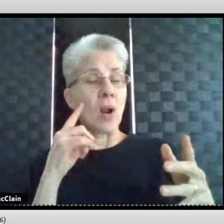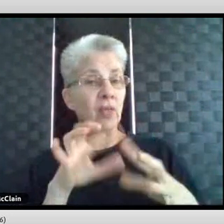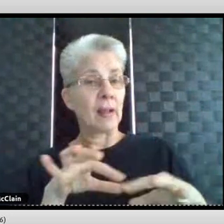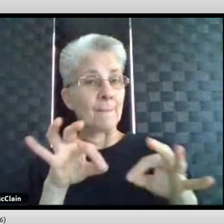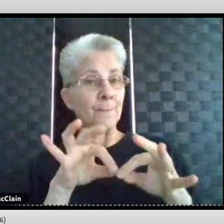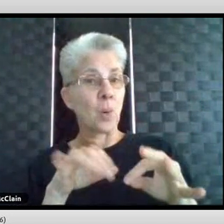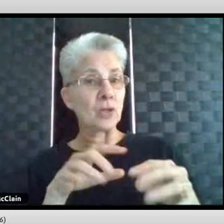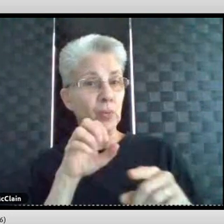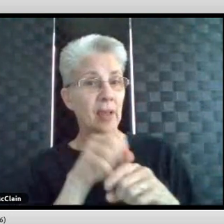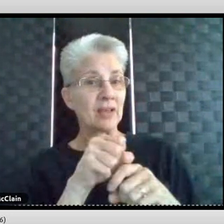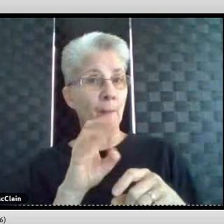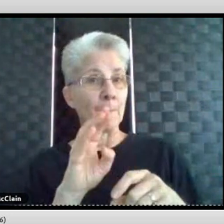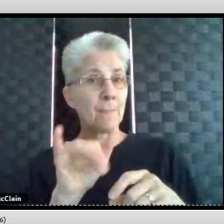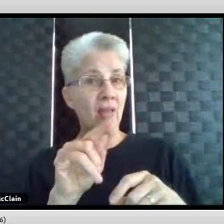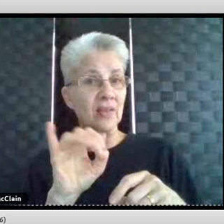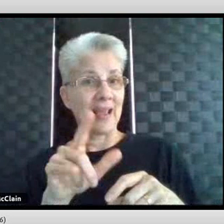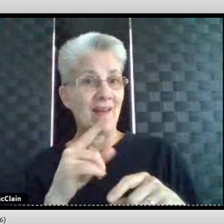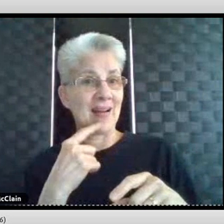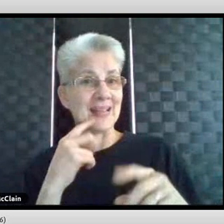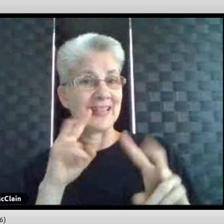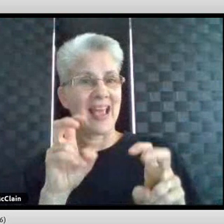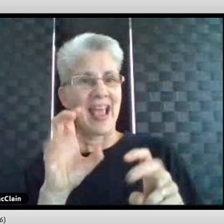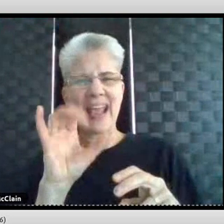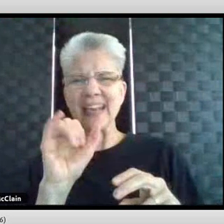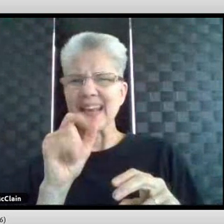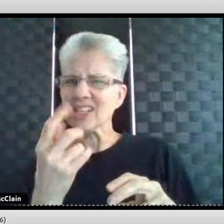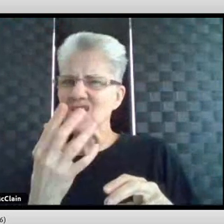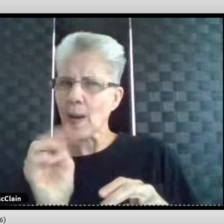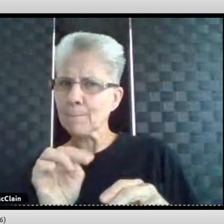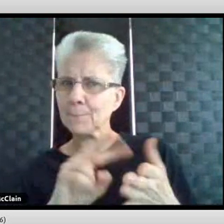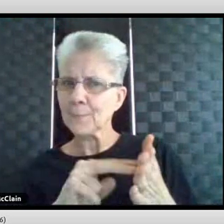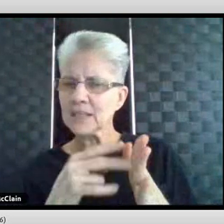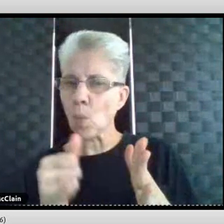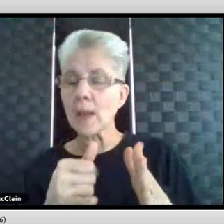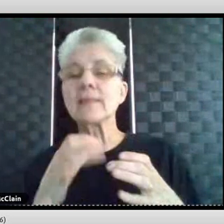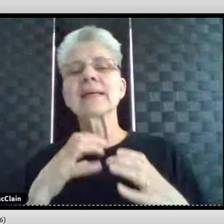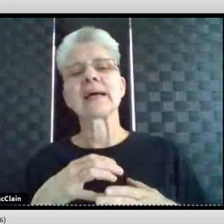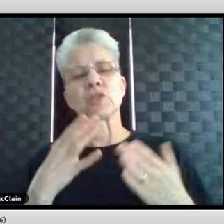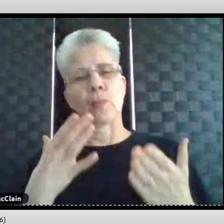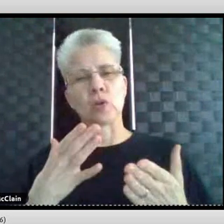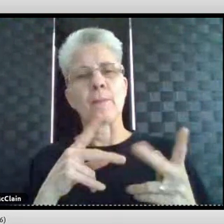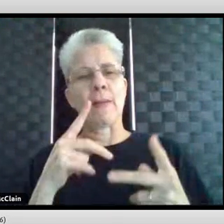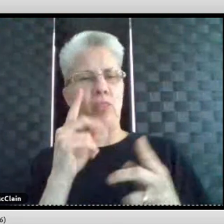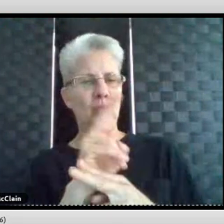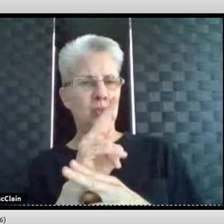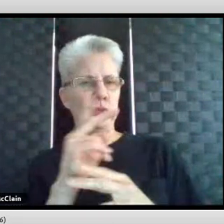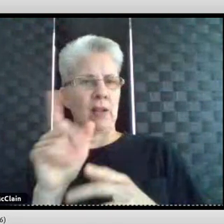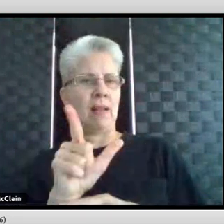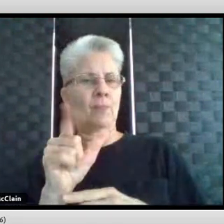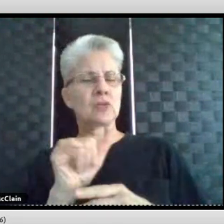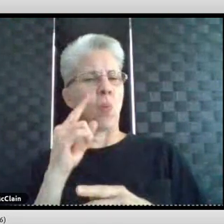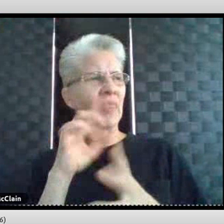to catch 'em by the tail? When I say "catch 'em," that, of course, means our customers and our patrons. Why do you think that would be important?